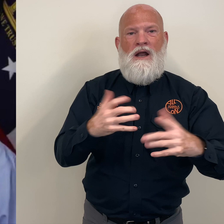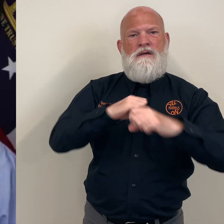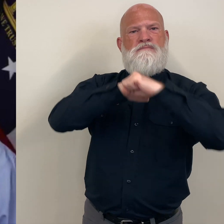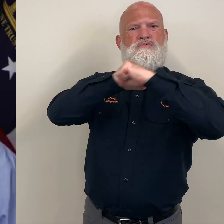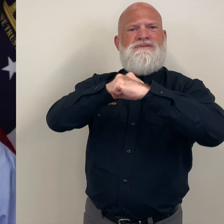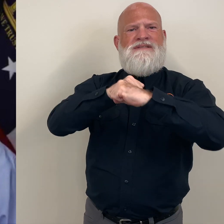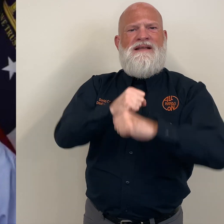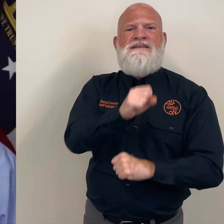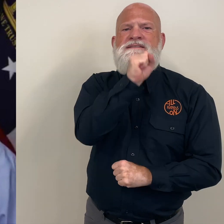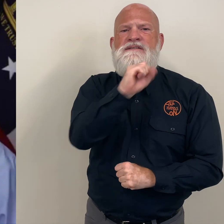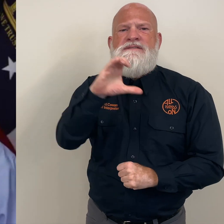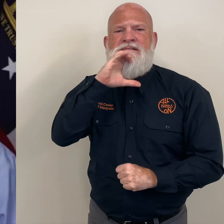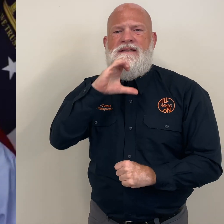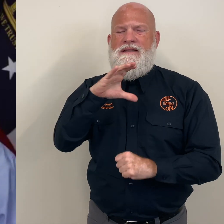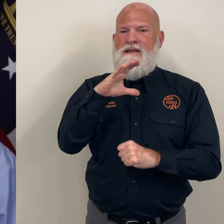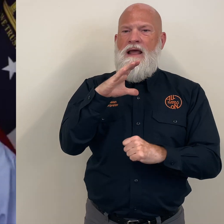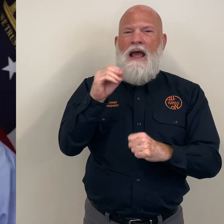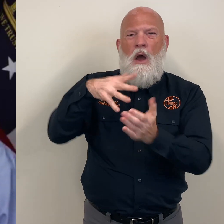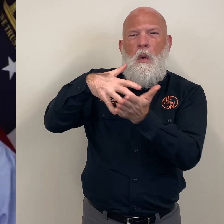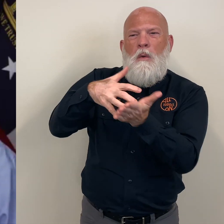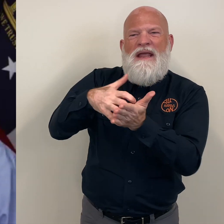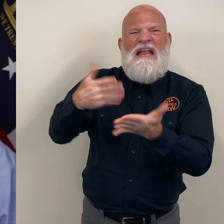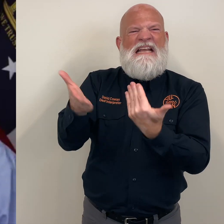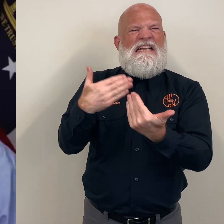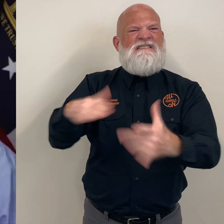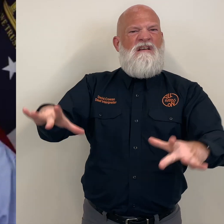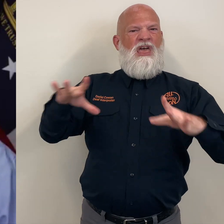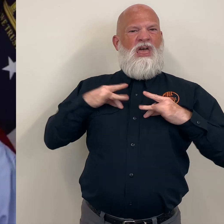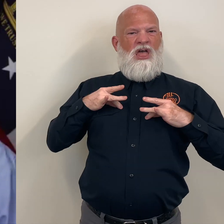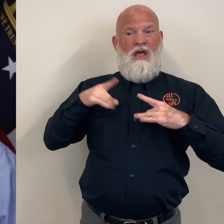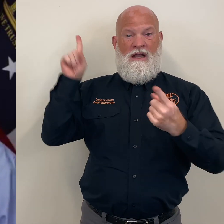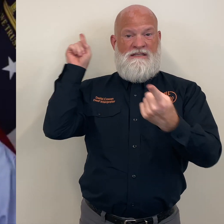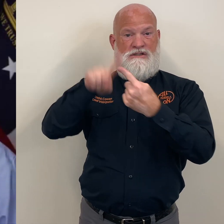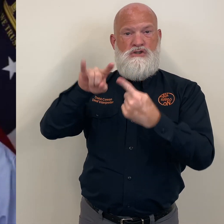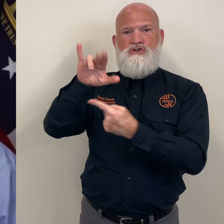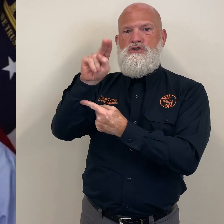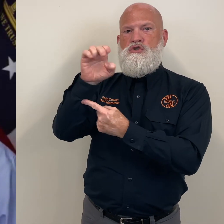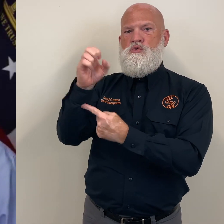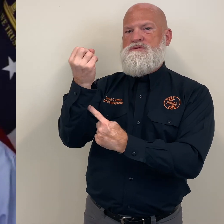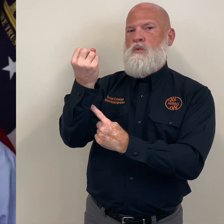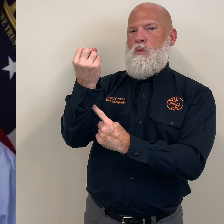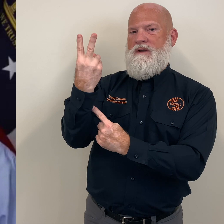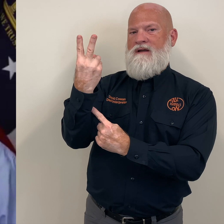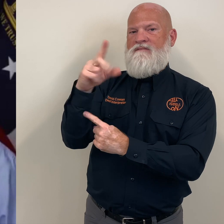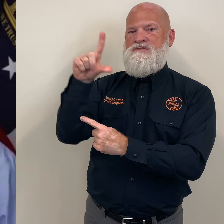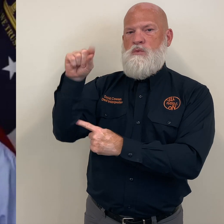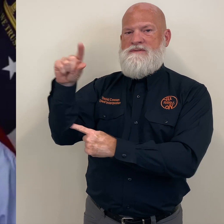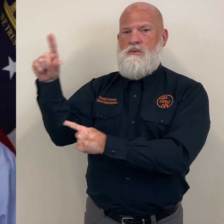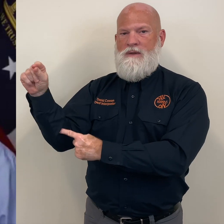continue to shelter in place through June 12 2020, in addition I will order